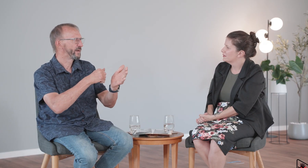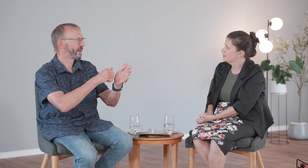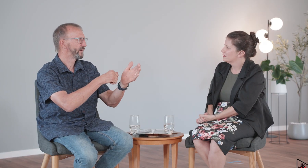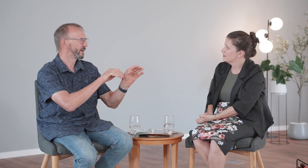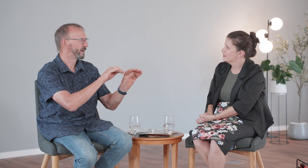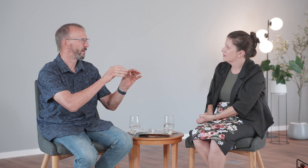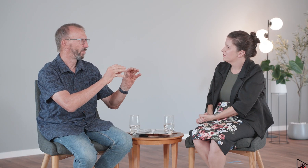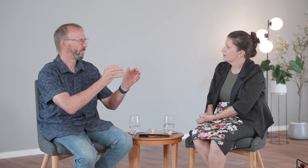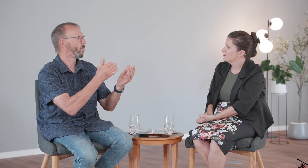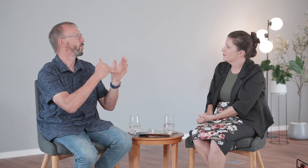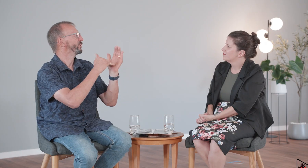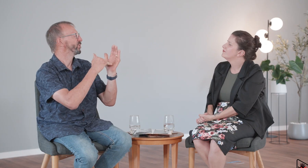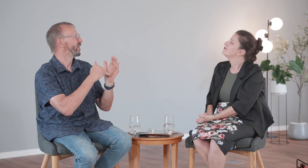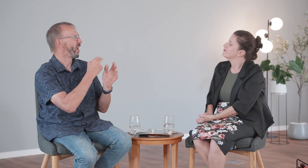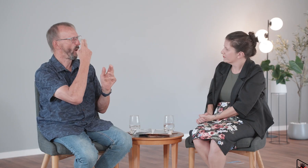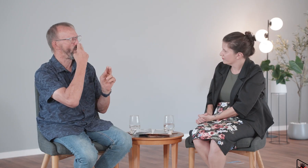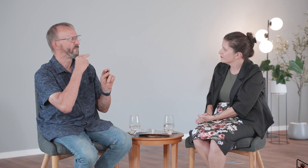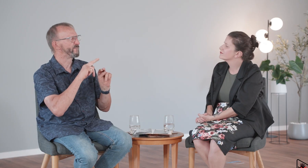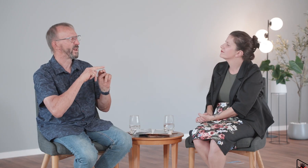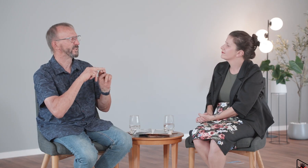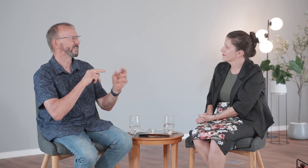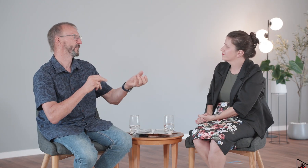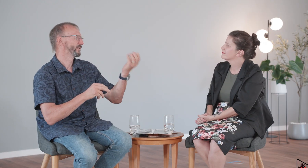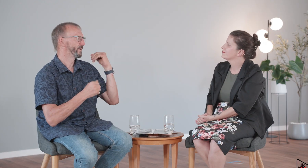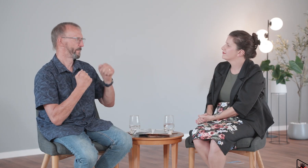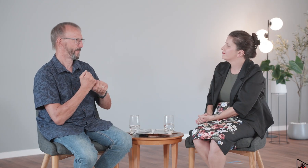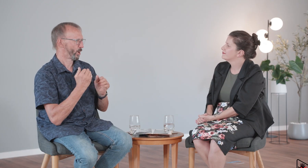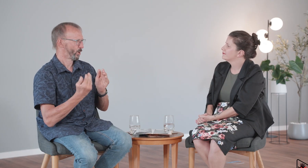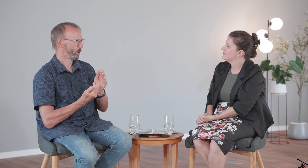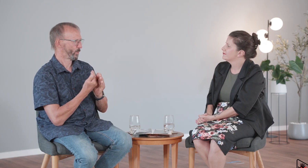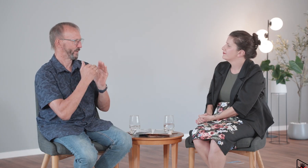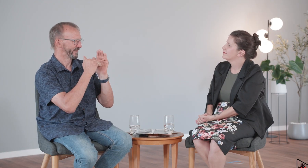it's nice and hard, that's okay. We got rid of the old seats and replaced that with new